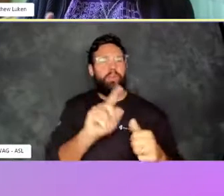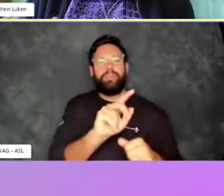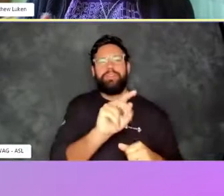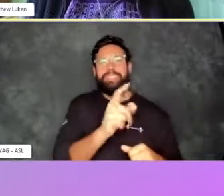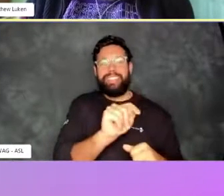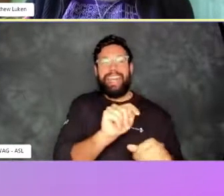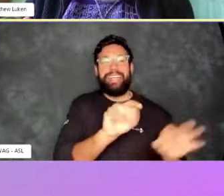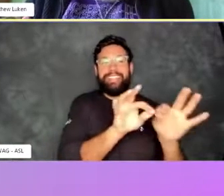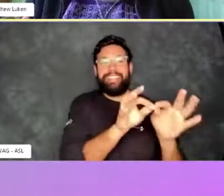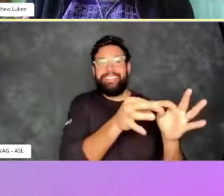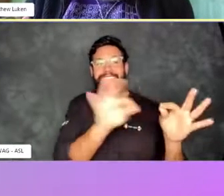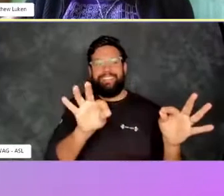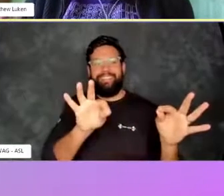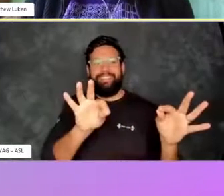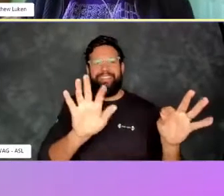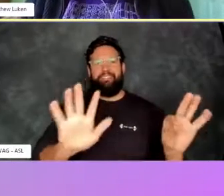contrast between text and its